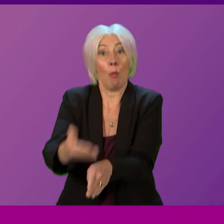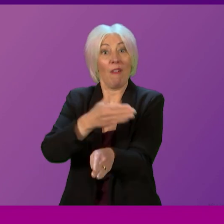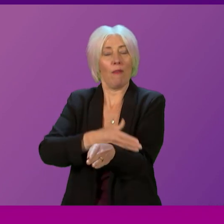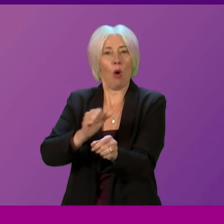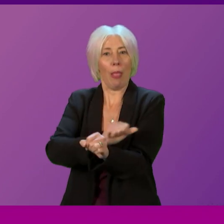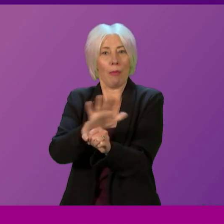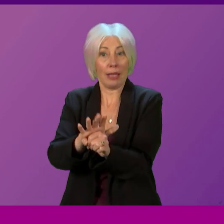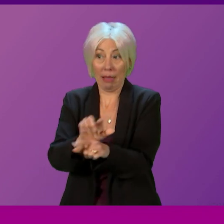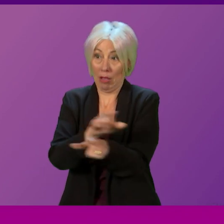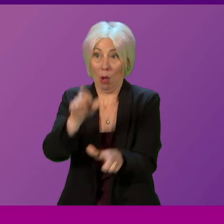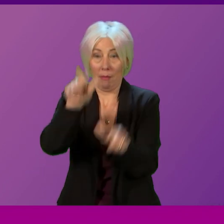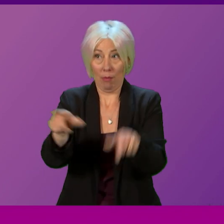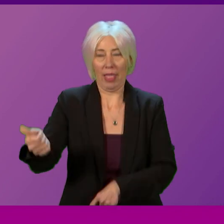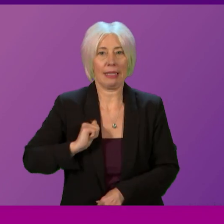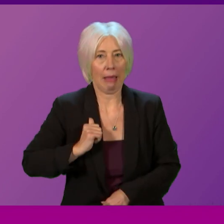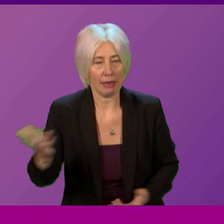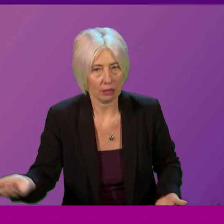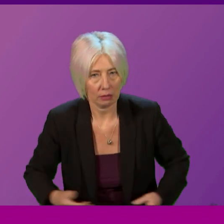right to expect.